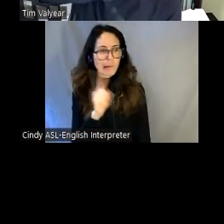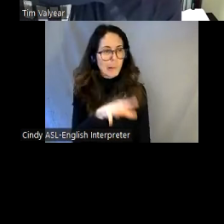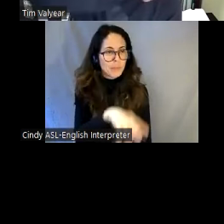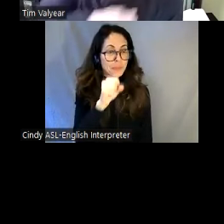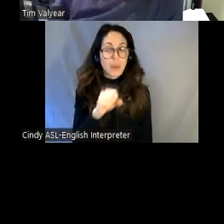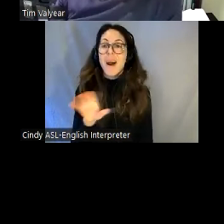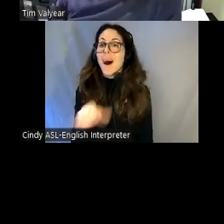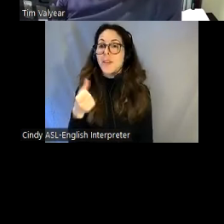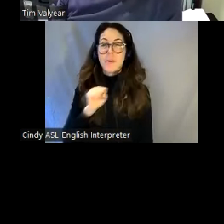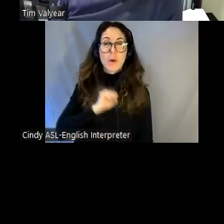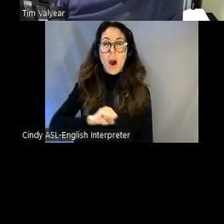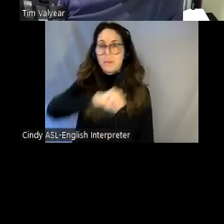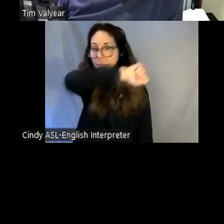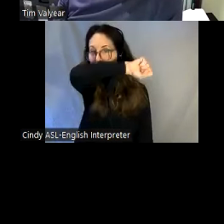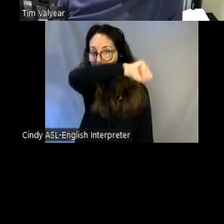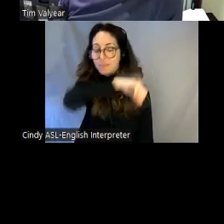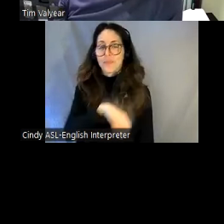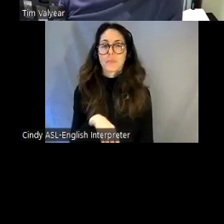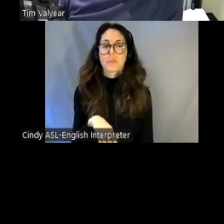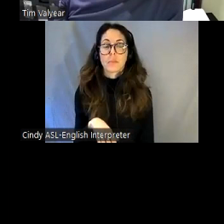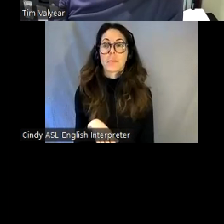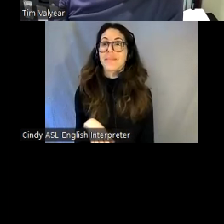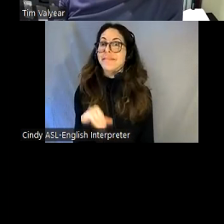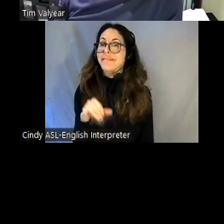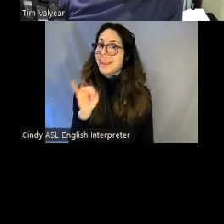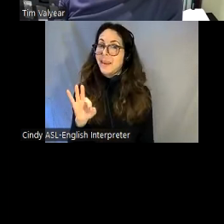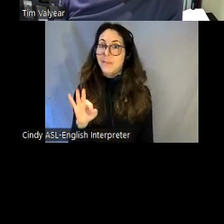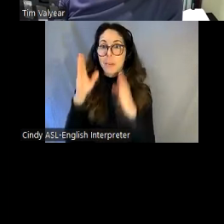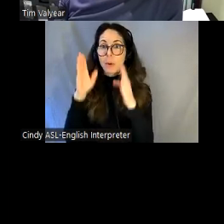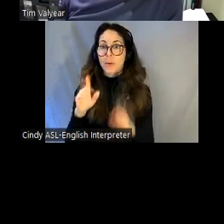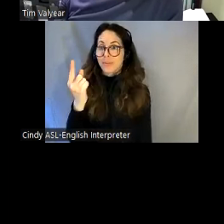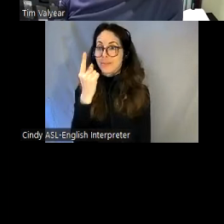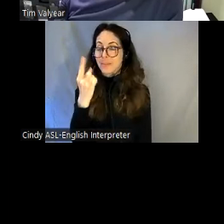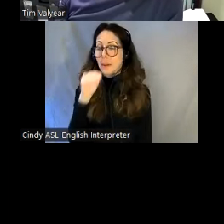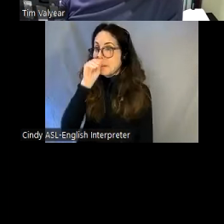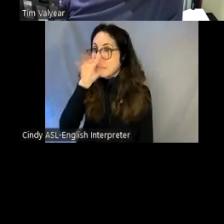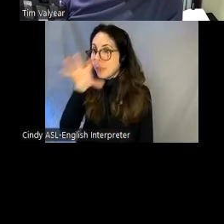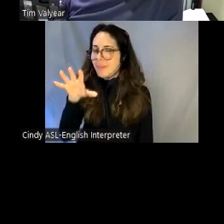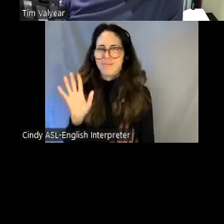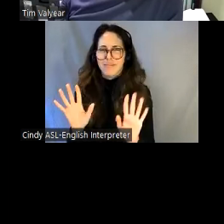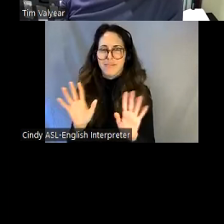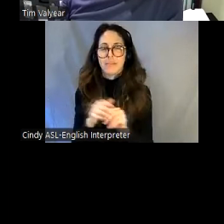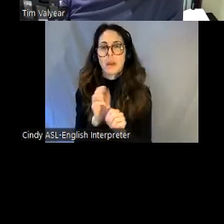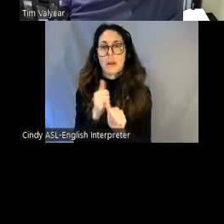tissue goes to the garbage. My adult children like to throw them on the living room floor. Cough into your